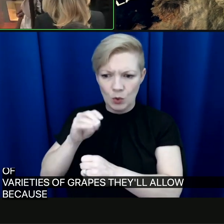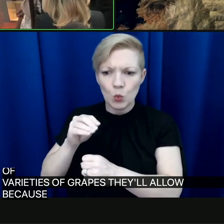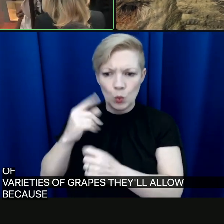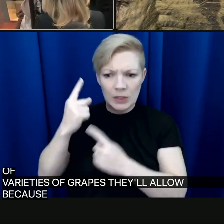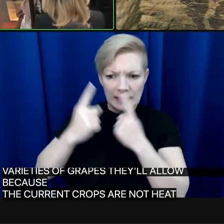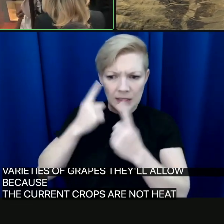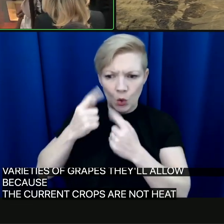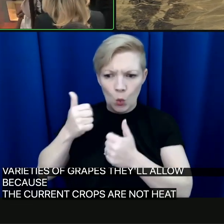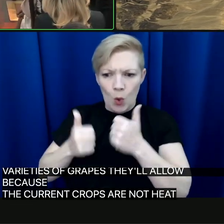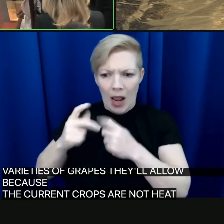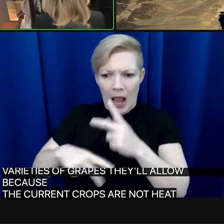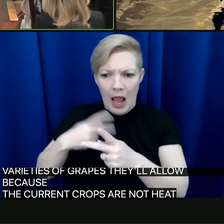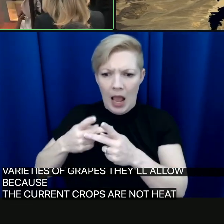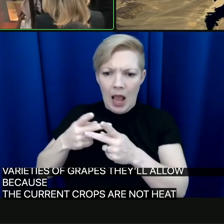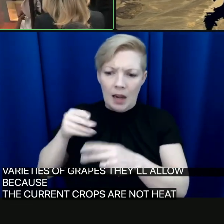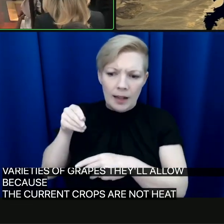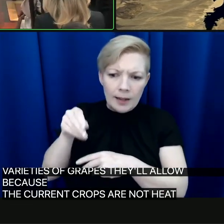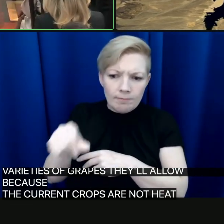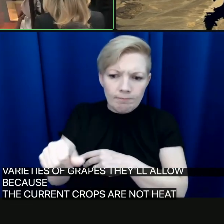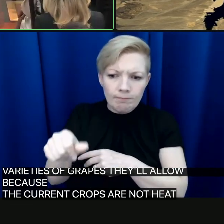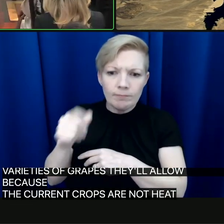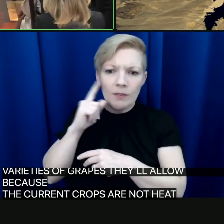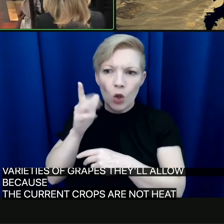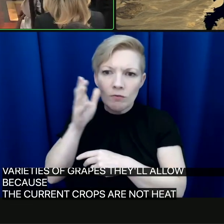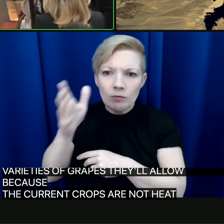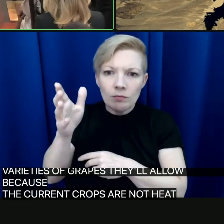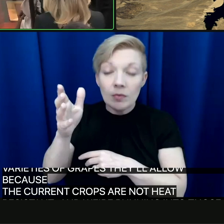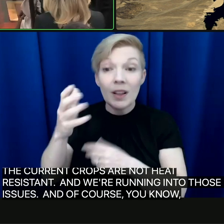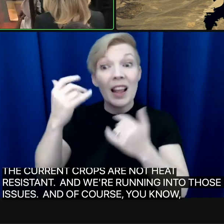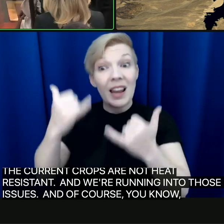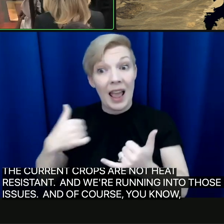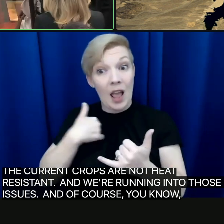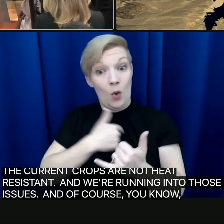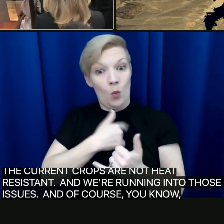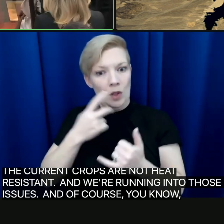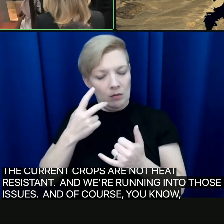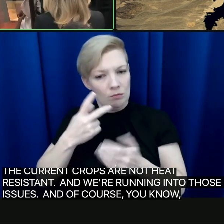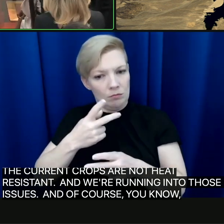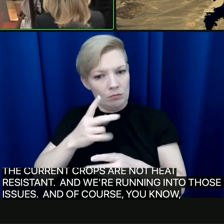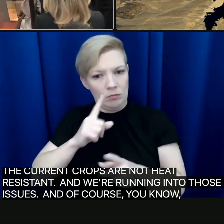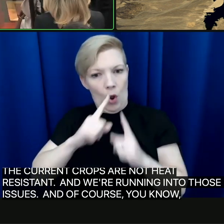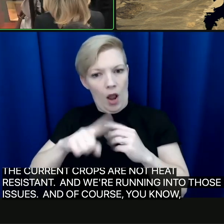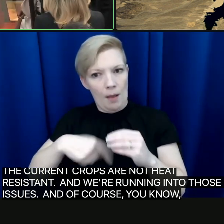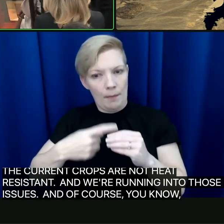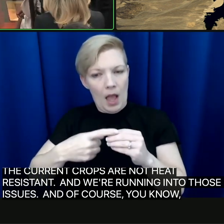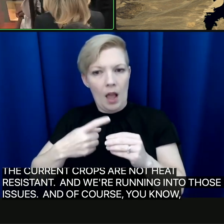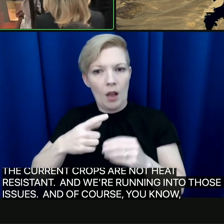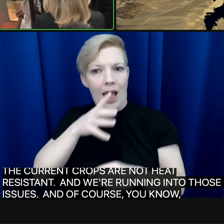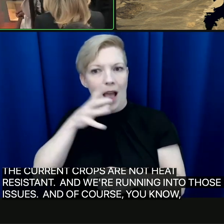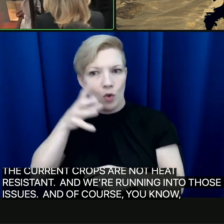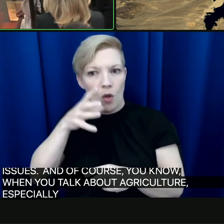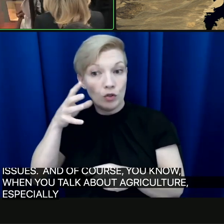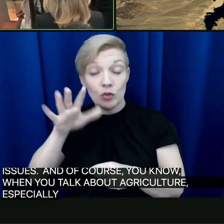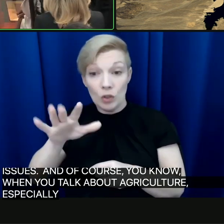And of course, you know, when you talk about agriculture, especially California, but other parts of this country, but especially California, Lake Mead,